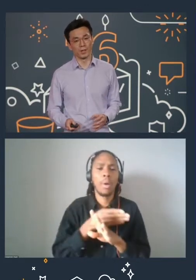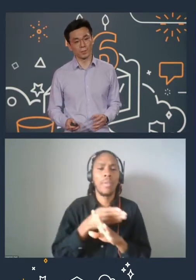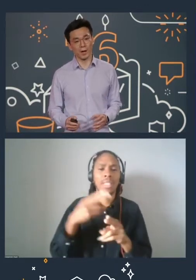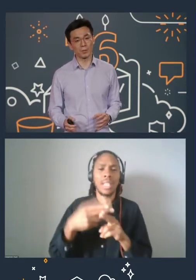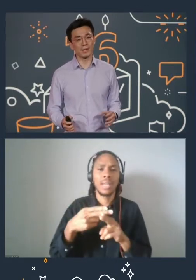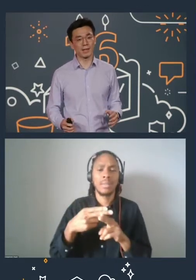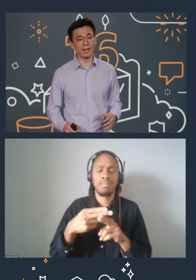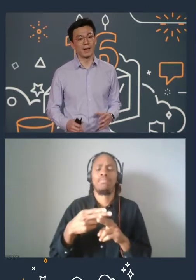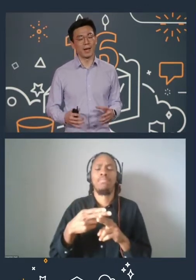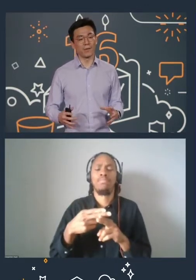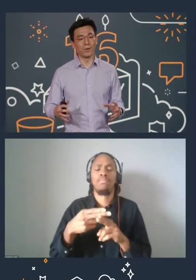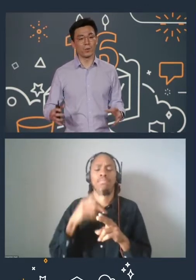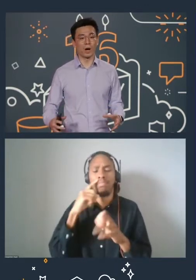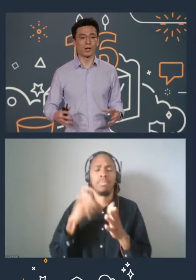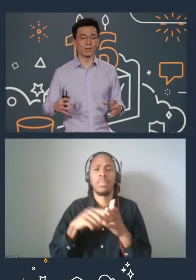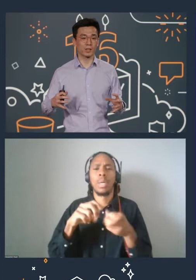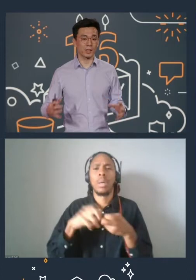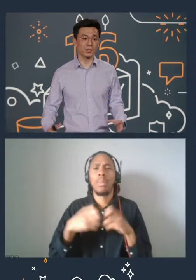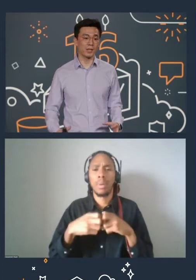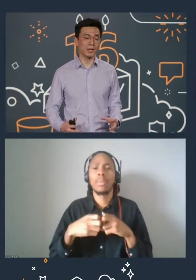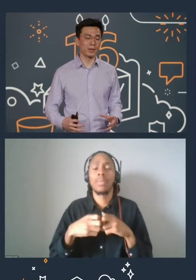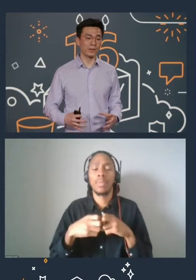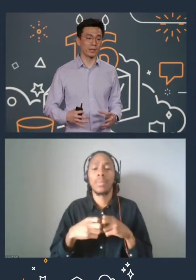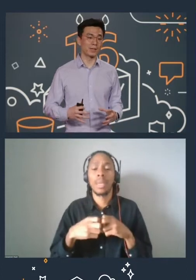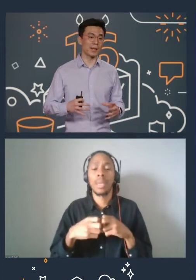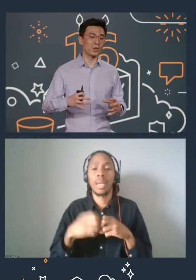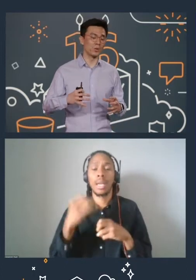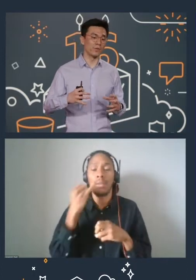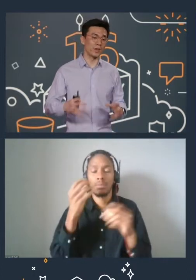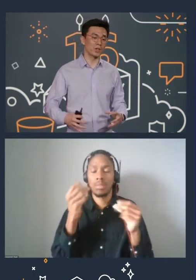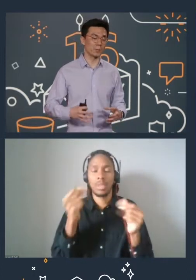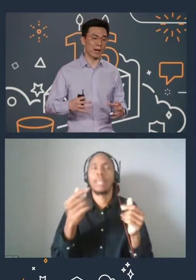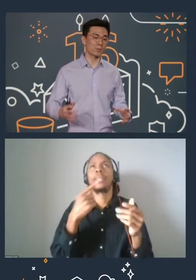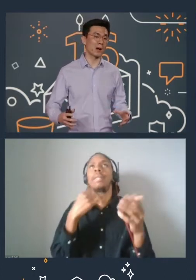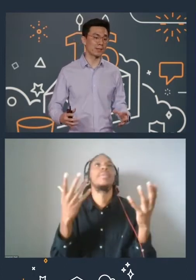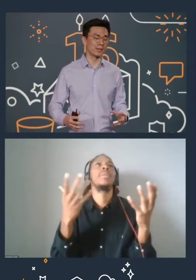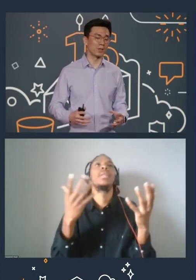And the problem is that if you suddenly, let's say you finish batch processing